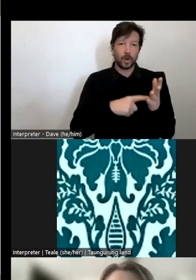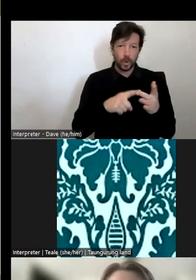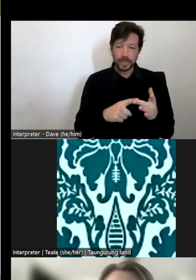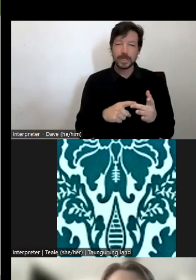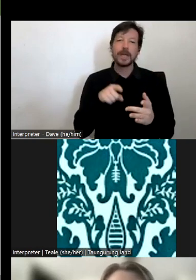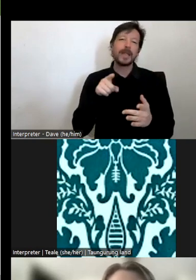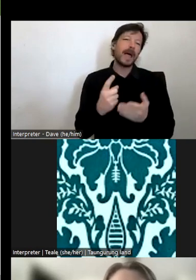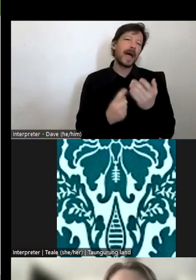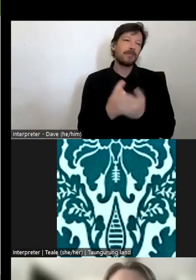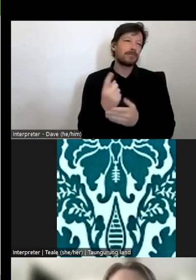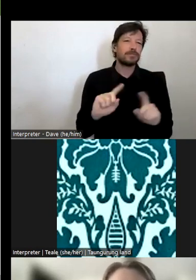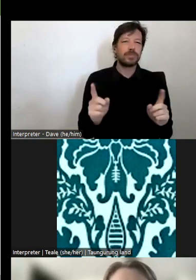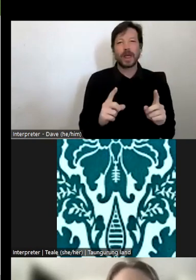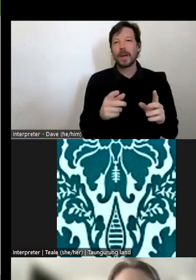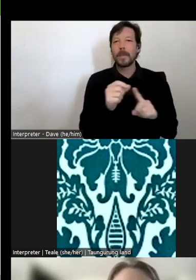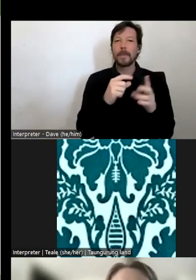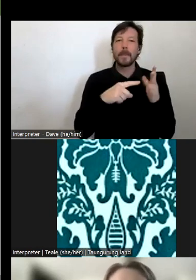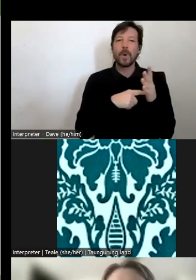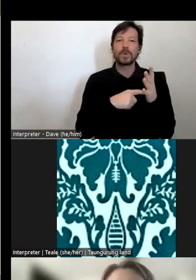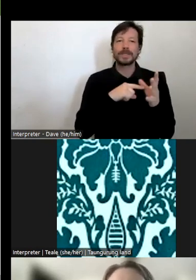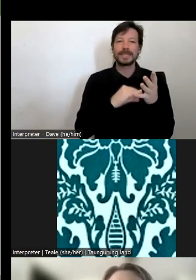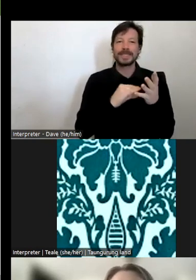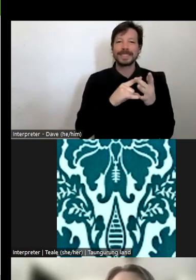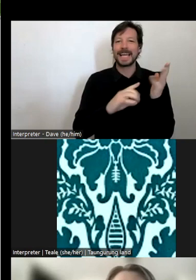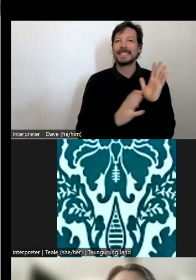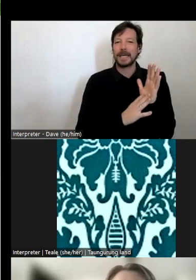So sort of at that cellular level, and it's in the supporting cells.